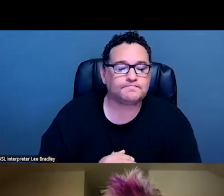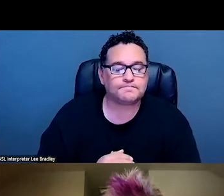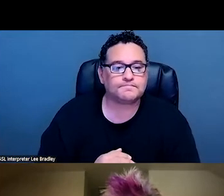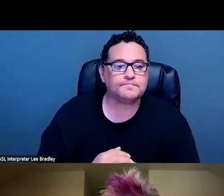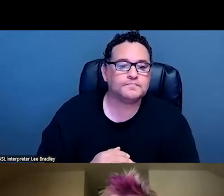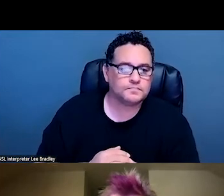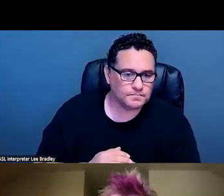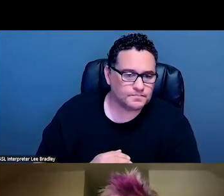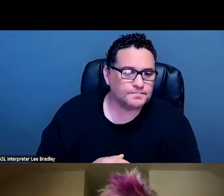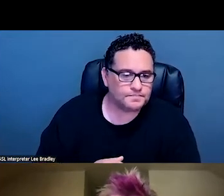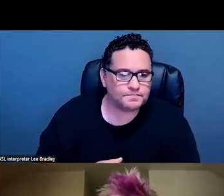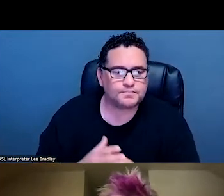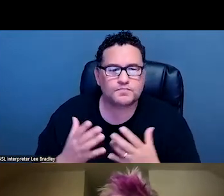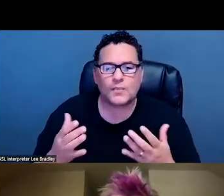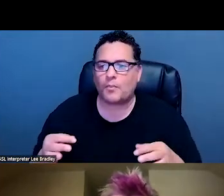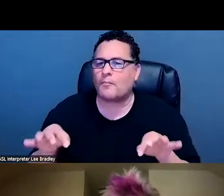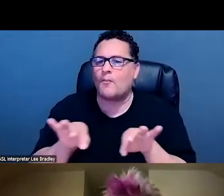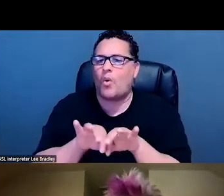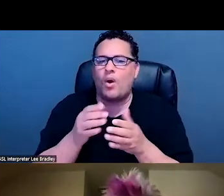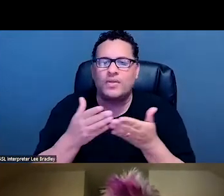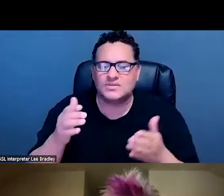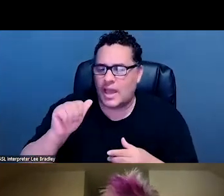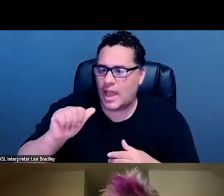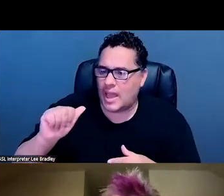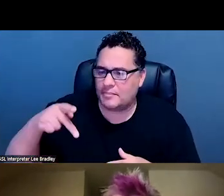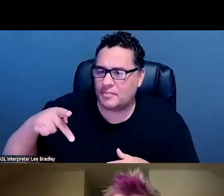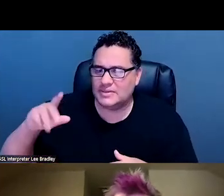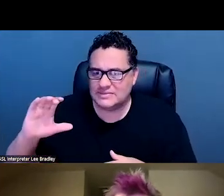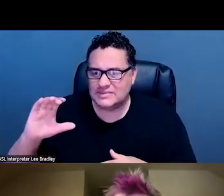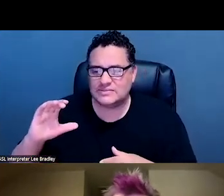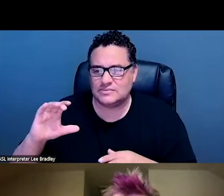SO, WHAT ARE IMPORTANT THINGS THAT, AAPCC HAS DONE THROUGH THE YEARS? I AM GOING TO